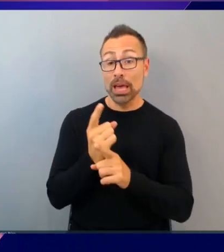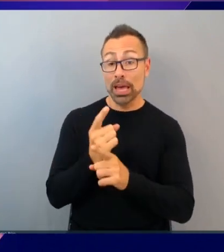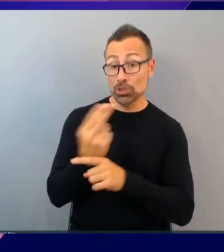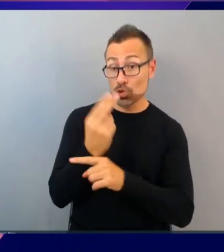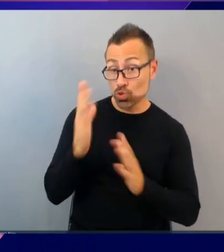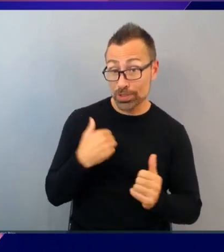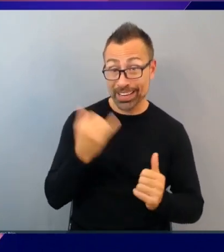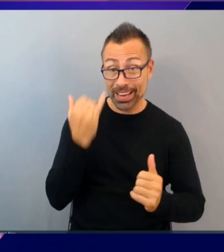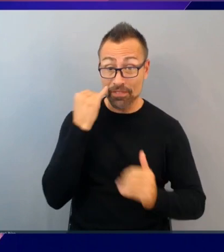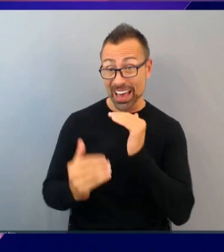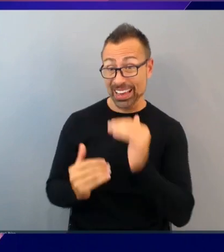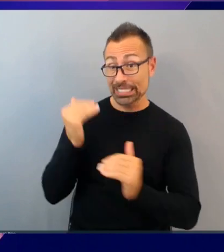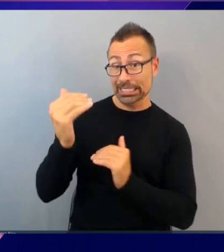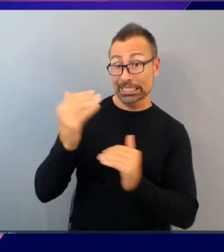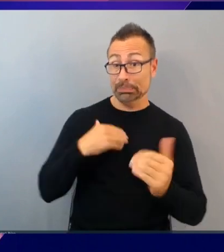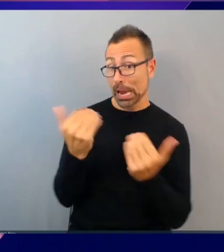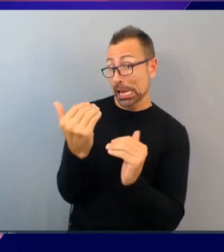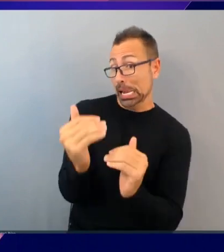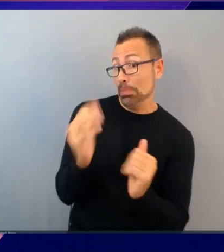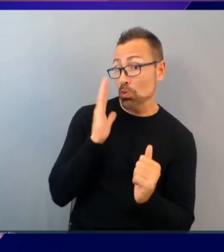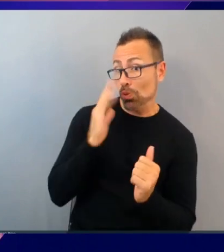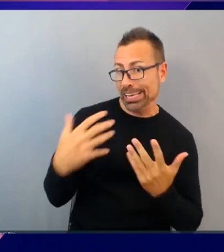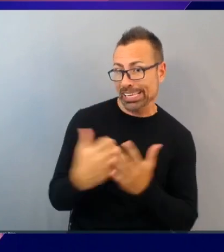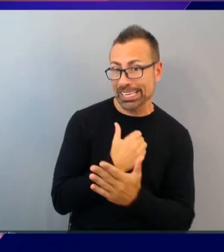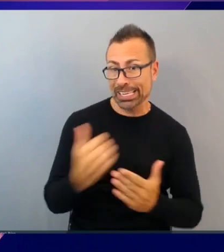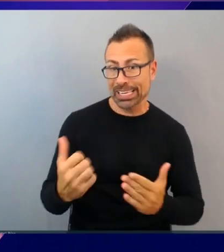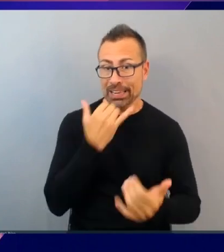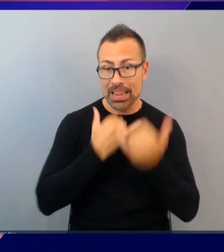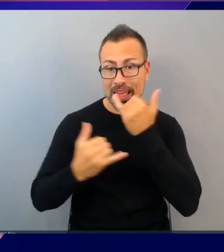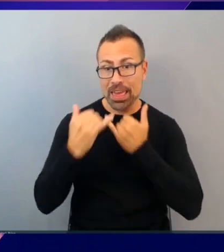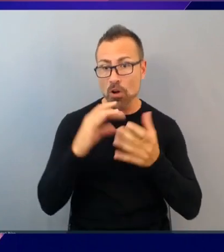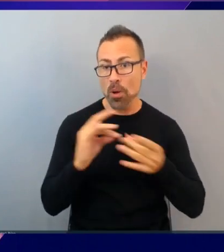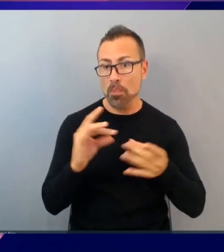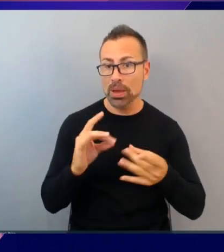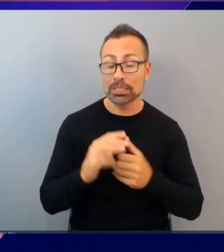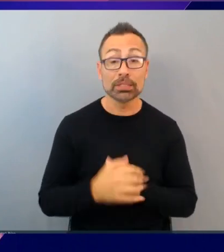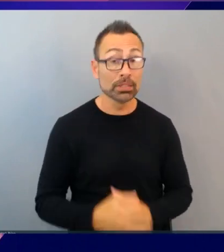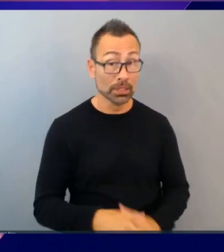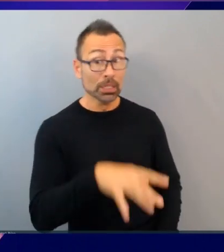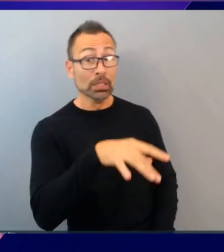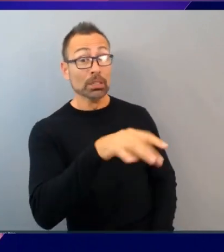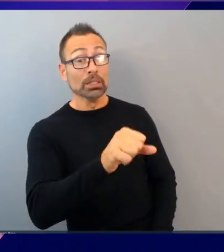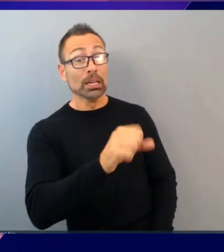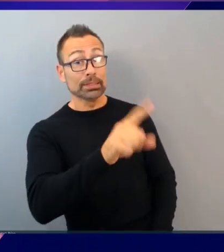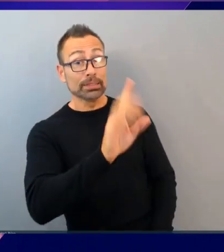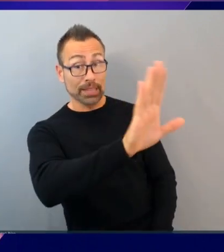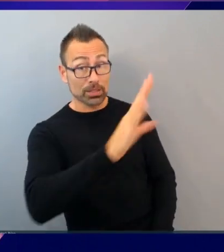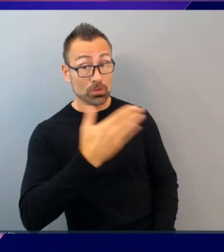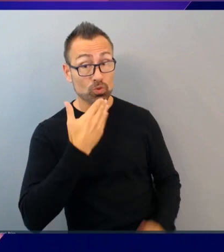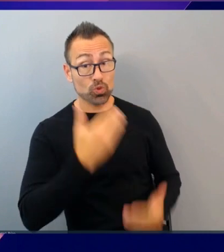Do I start getting error messages back? Yeah, that's a great question. So you will. You'll be able to log in, you'll still be able to see your model count,